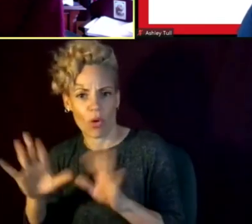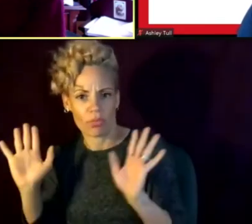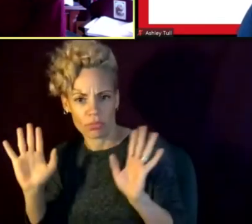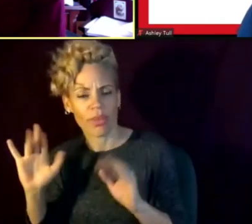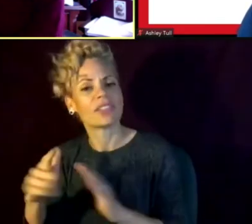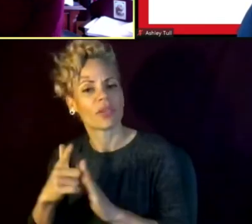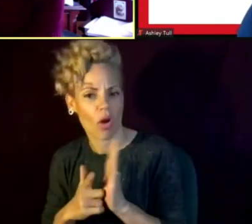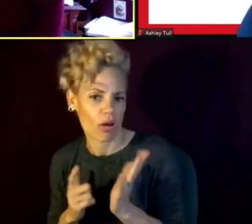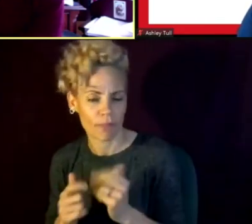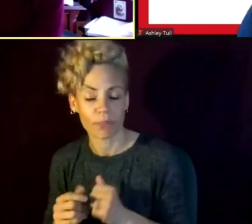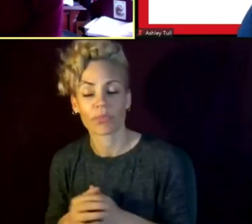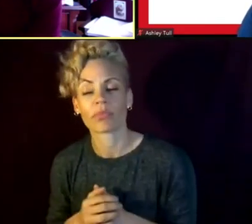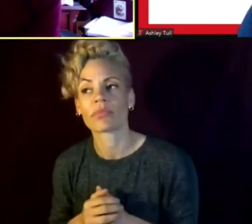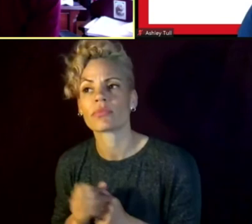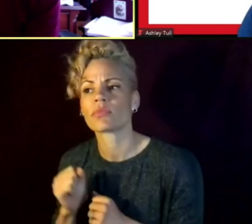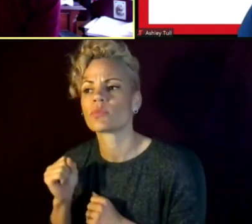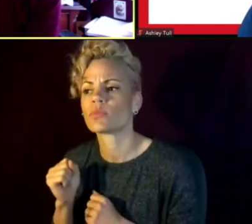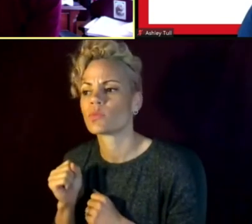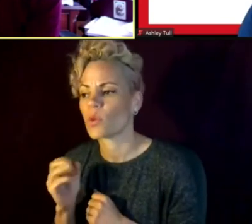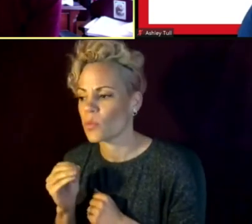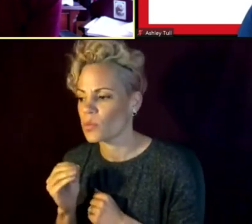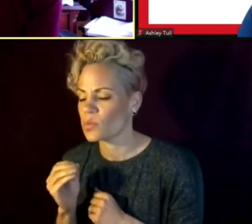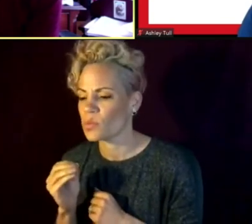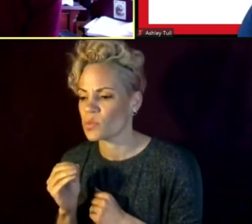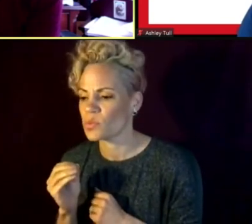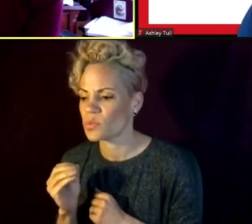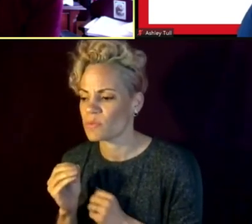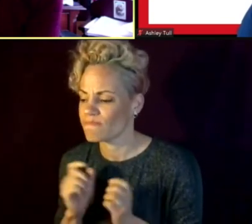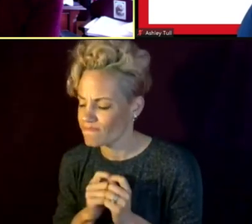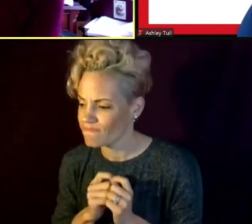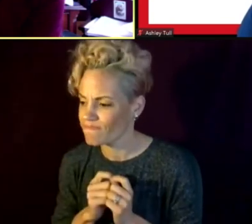So, that's what I'm gonna mark down.